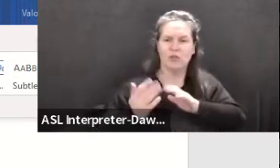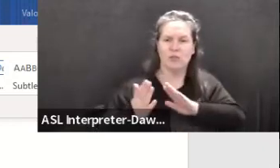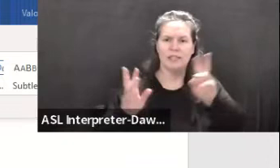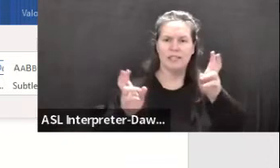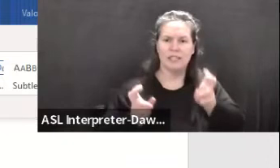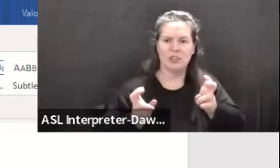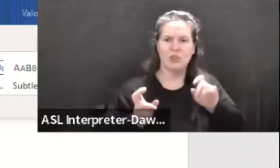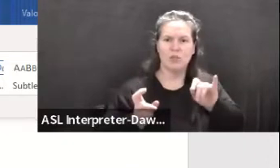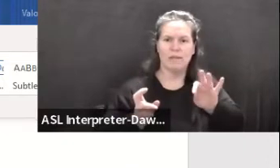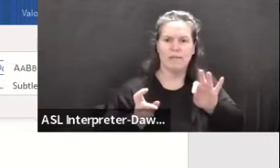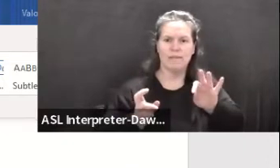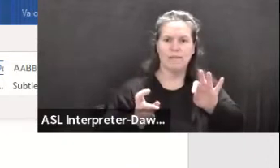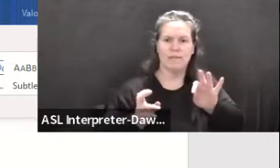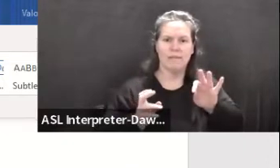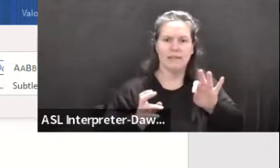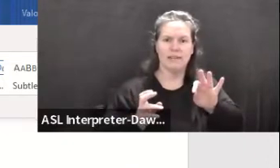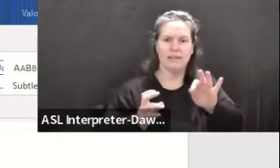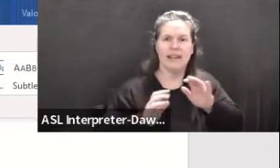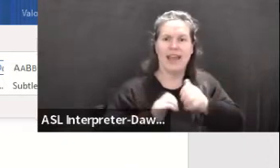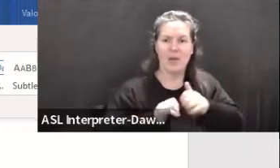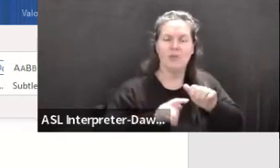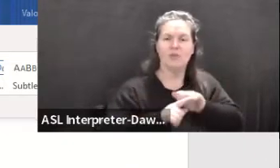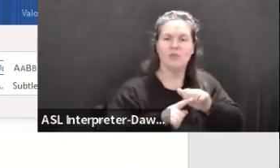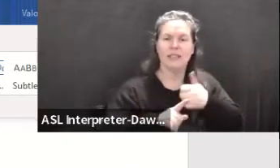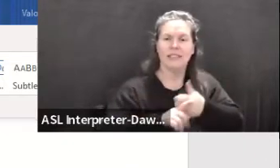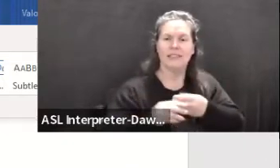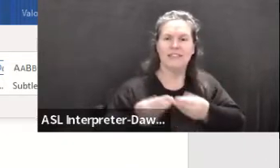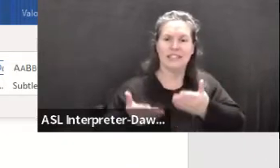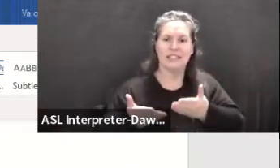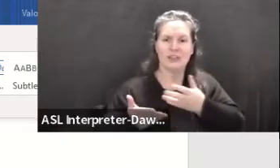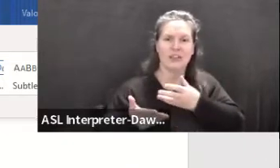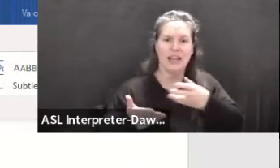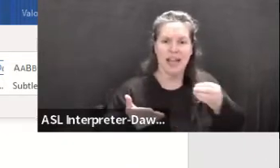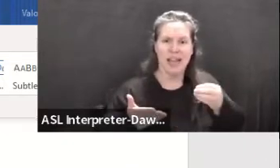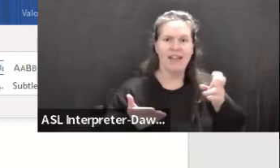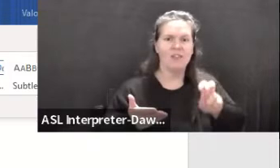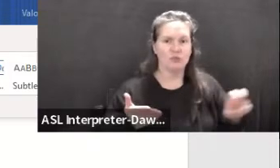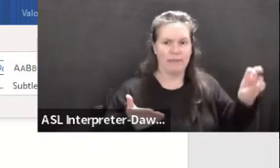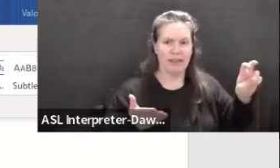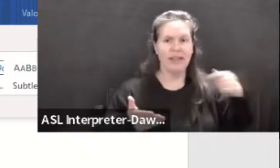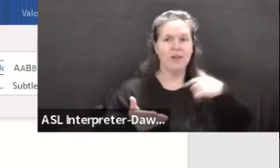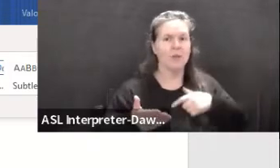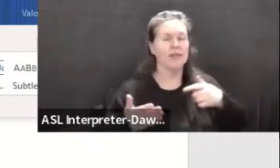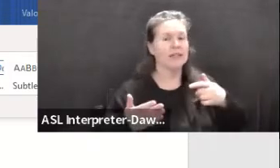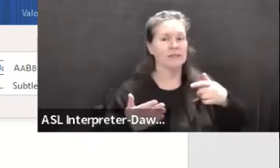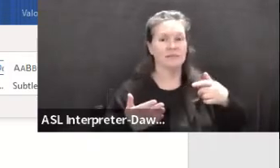of how the training is delivering and the train, and the traveling. So we have yet to do any of this in person.